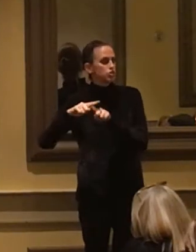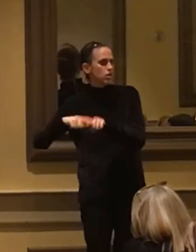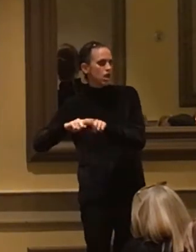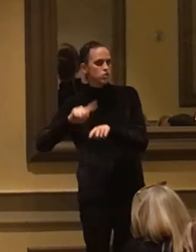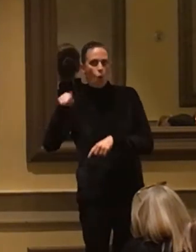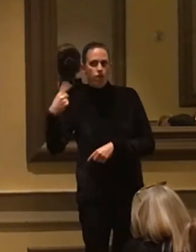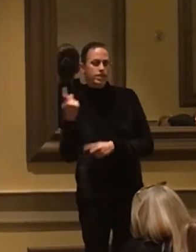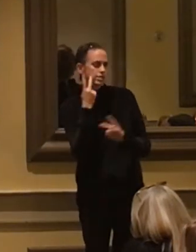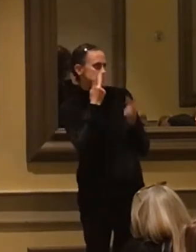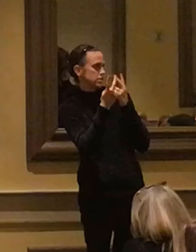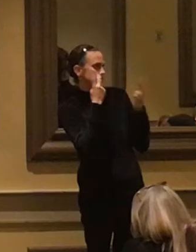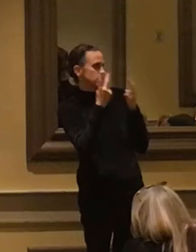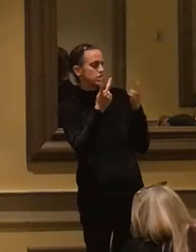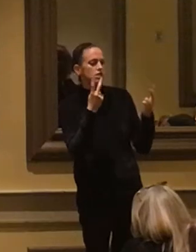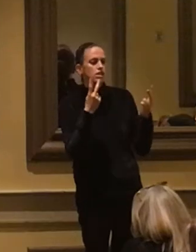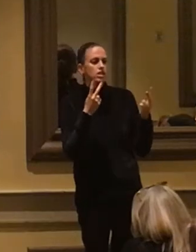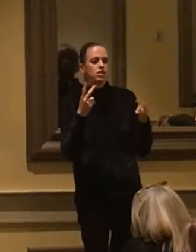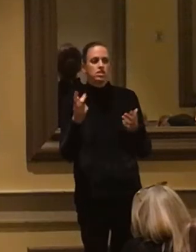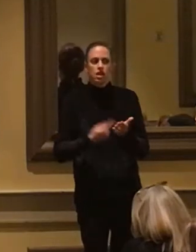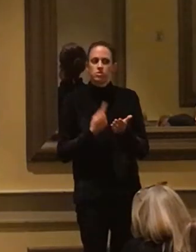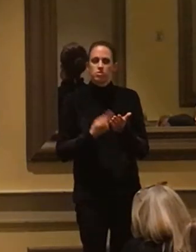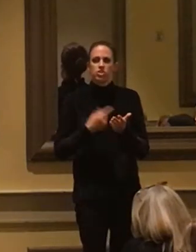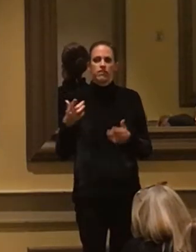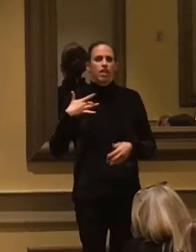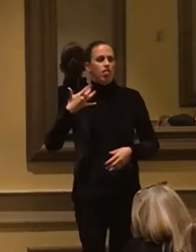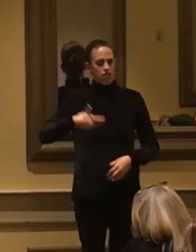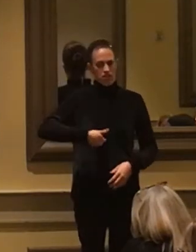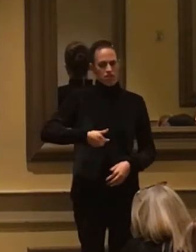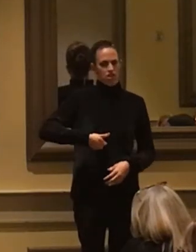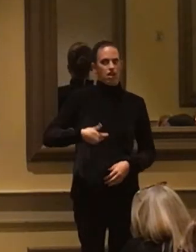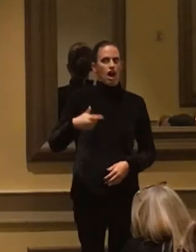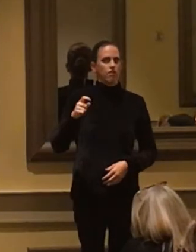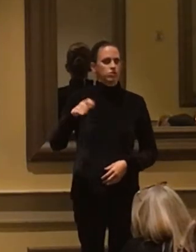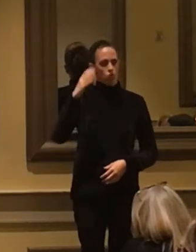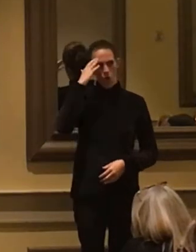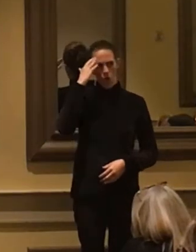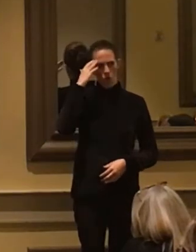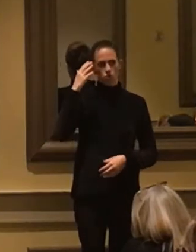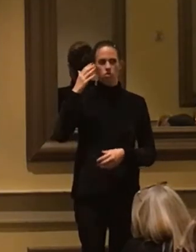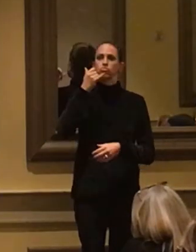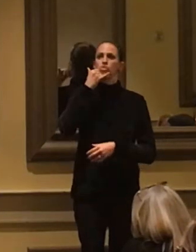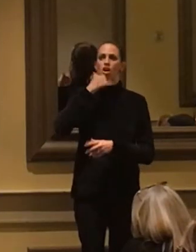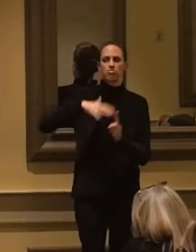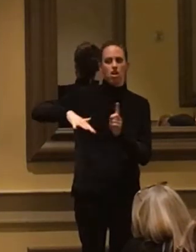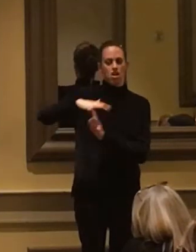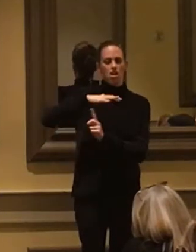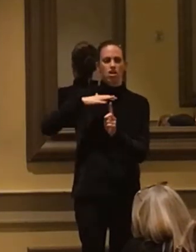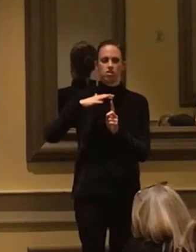that something is wrong around her and I'm sure she feels like she's missing out on even more.